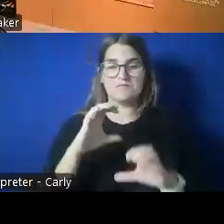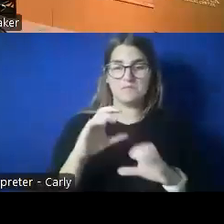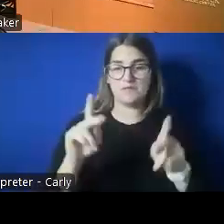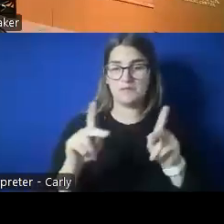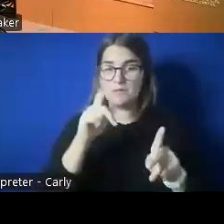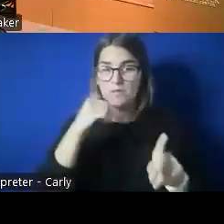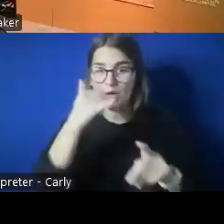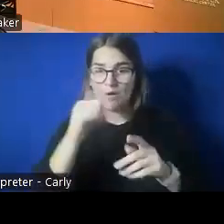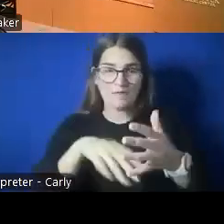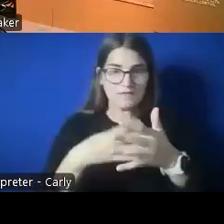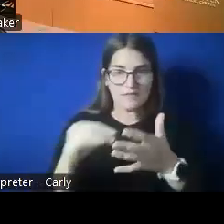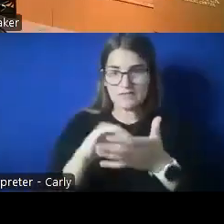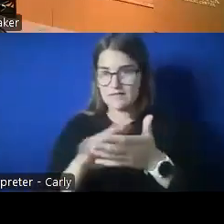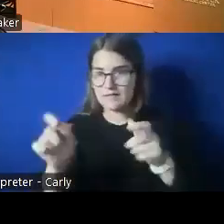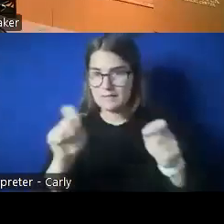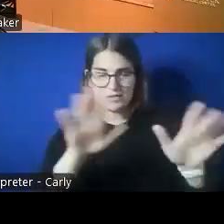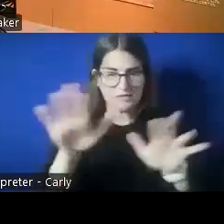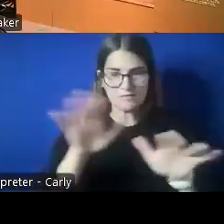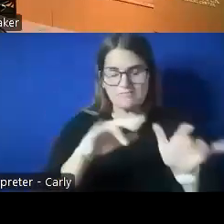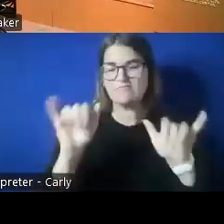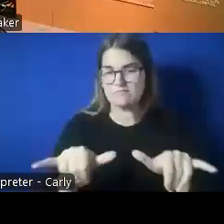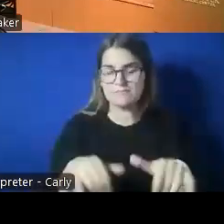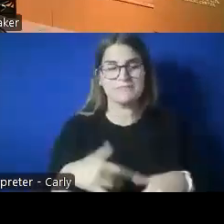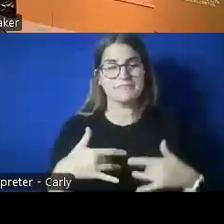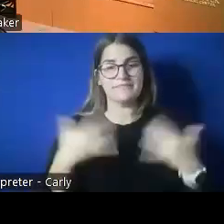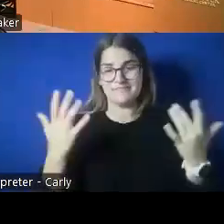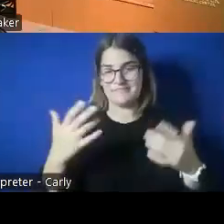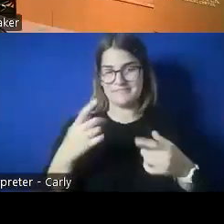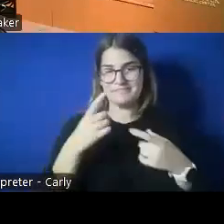and scheduling them and managing all of that um and we are just thrilled to announce that she